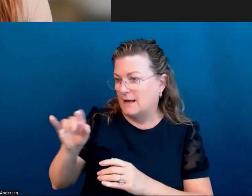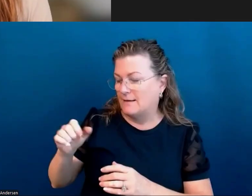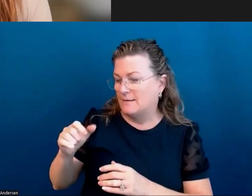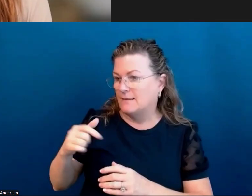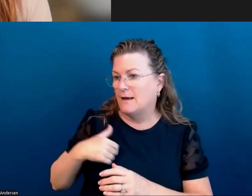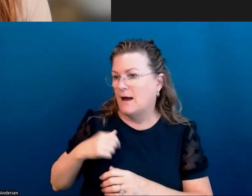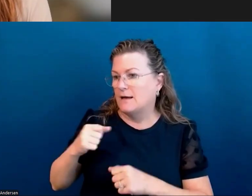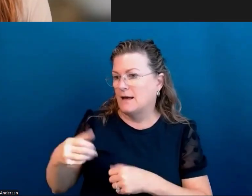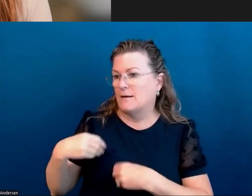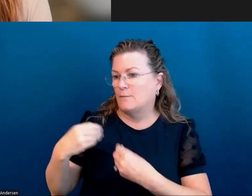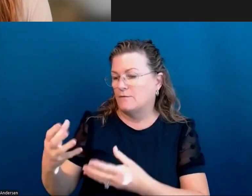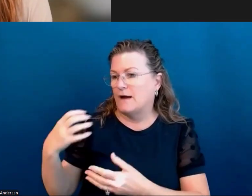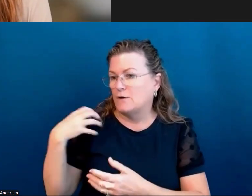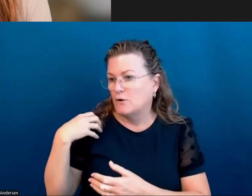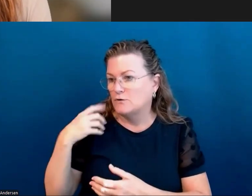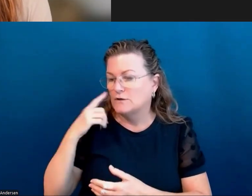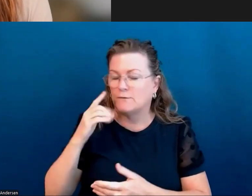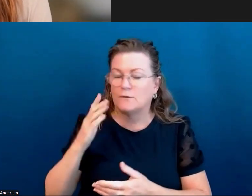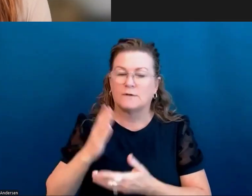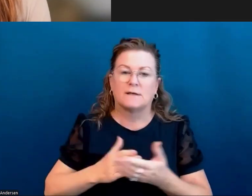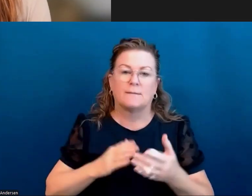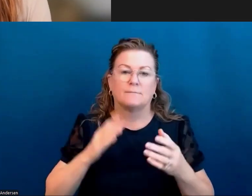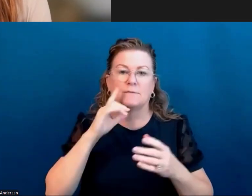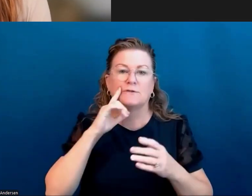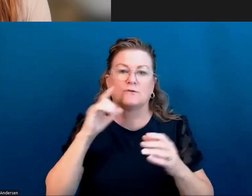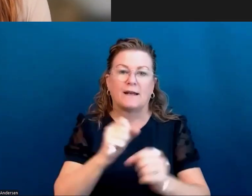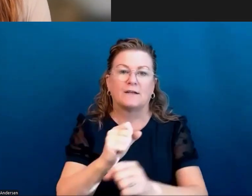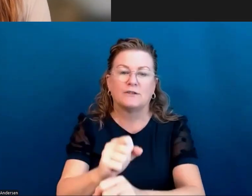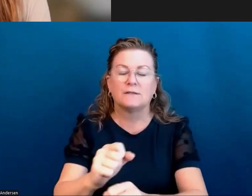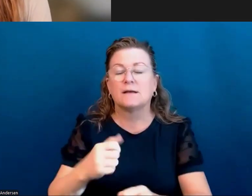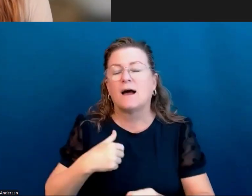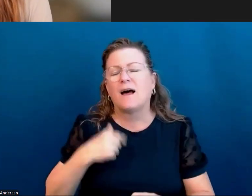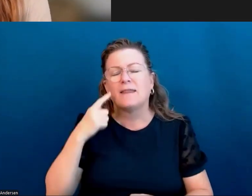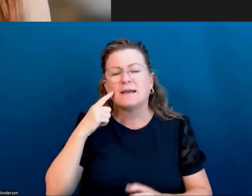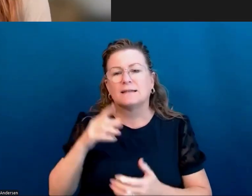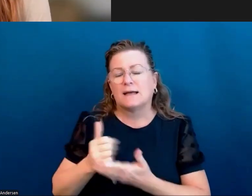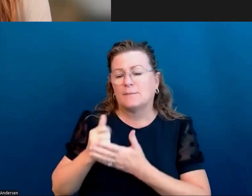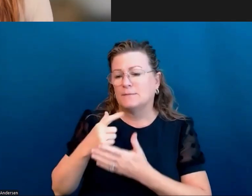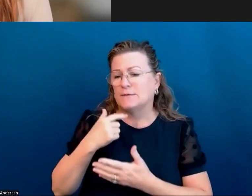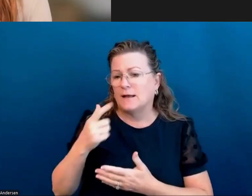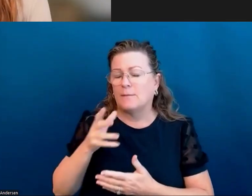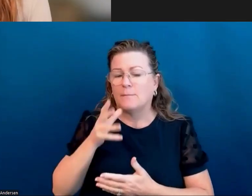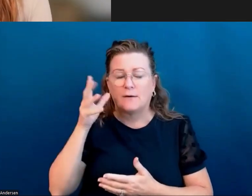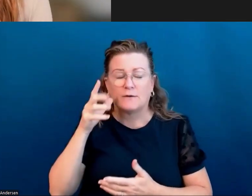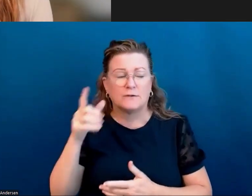those strategies. But I've found it to be very helpful to tell parents like you don't you don't owe them an explanation, and